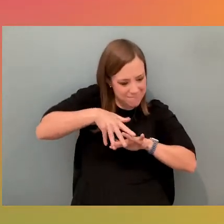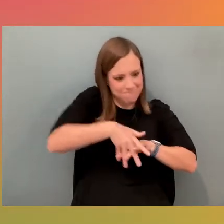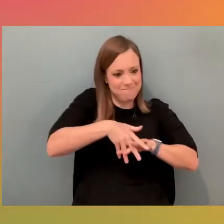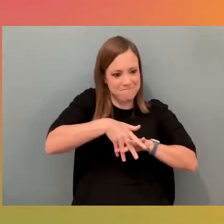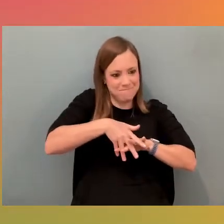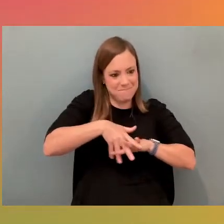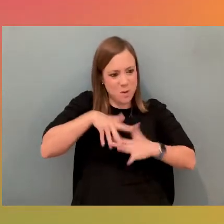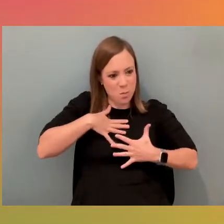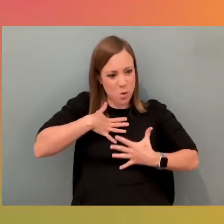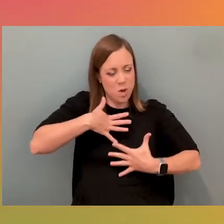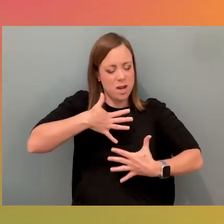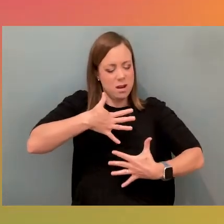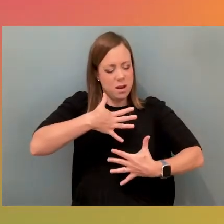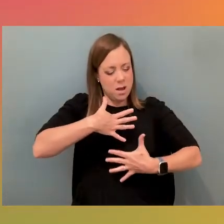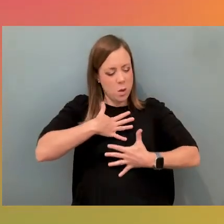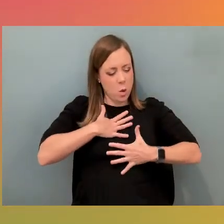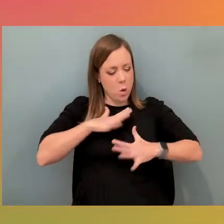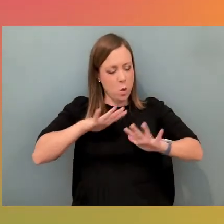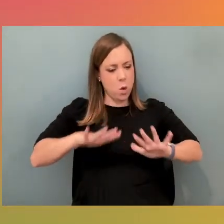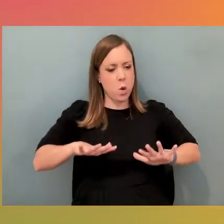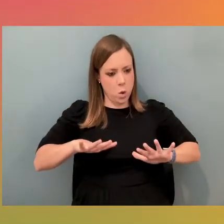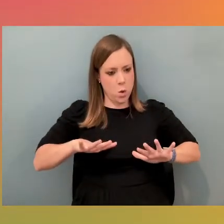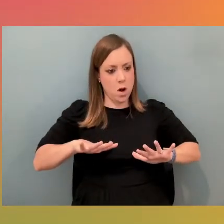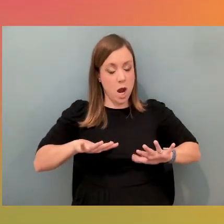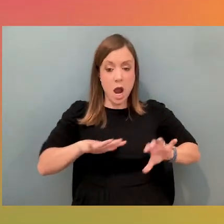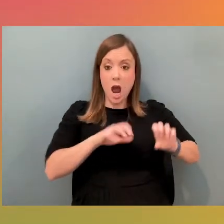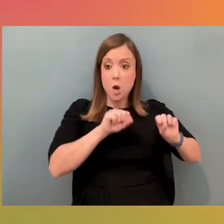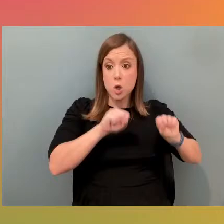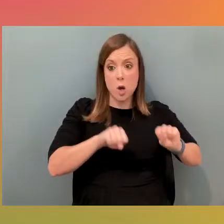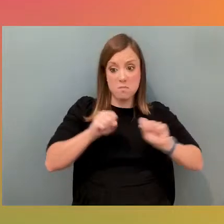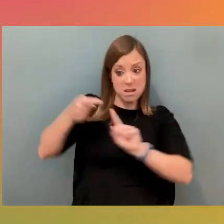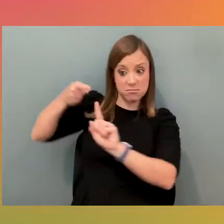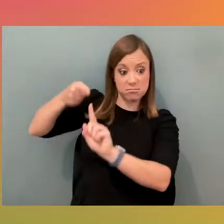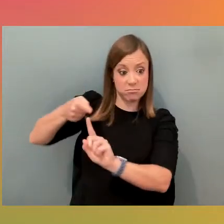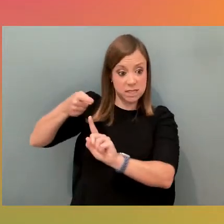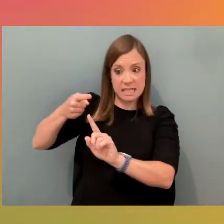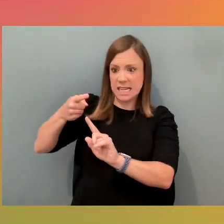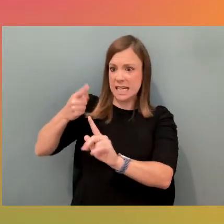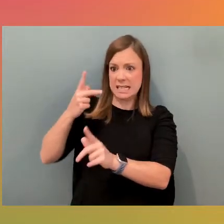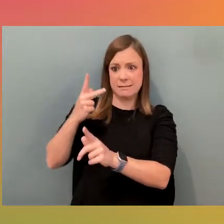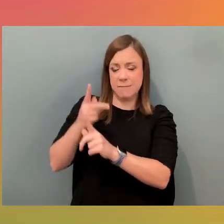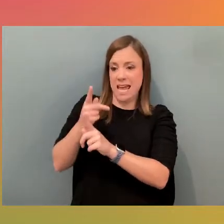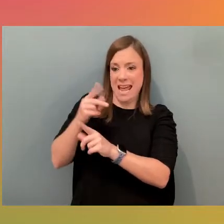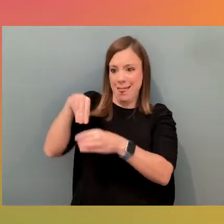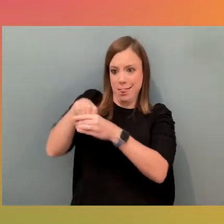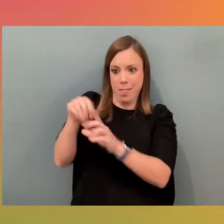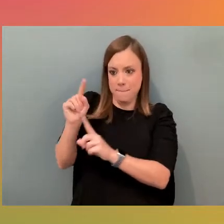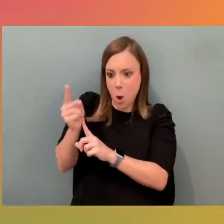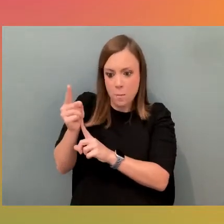COMING BACK TO THIS GROUNDED PLACE, THIS HOME BASE.